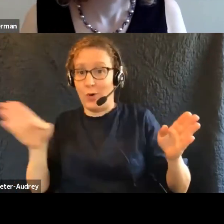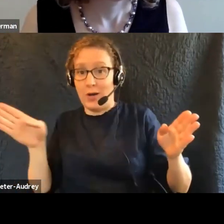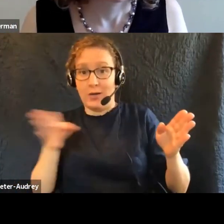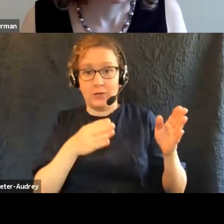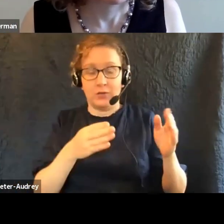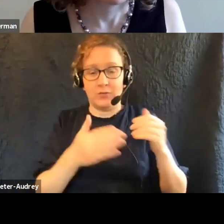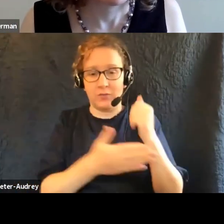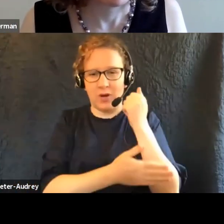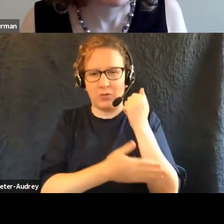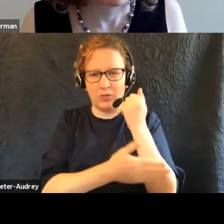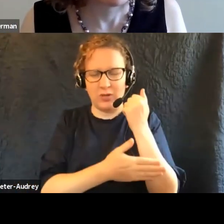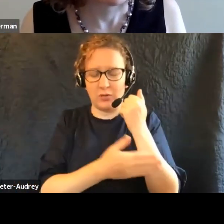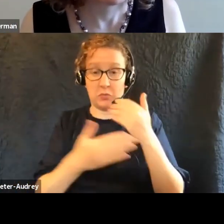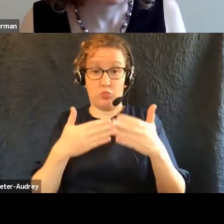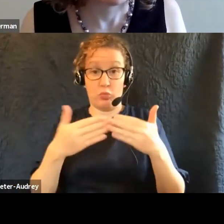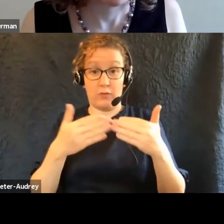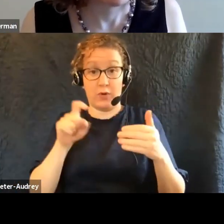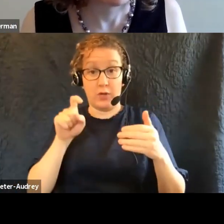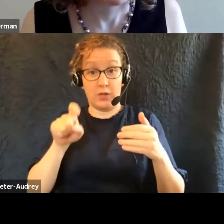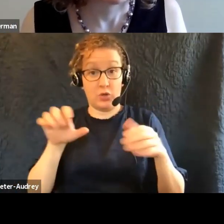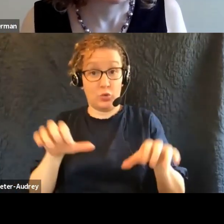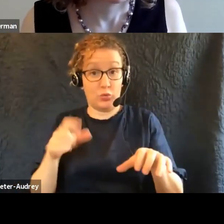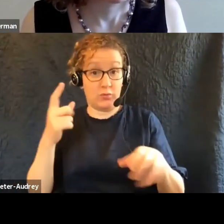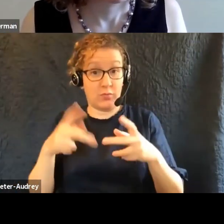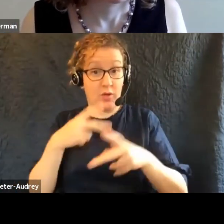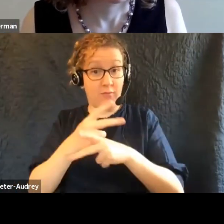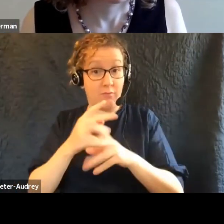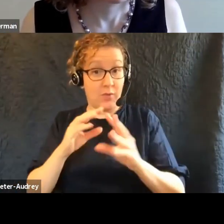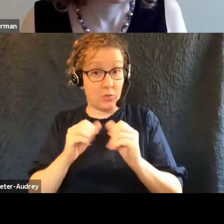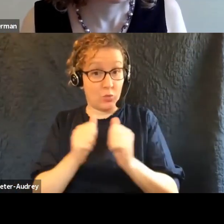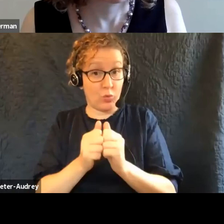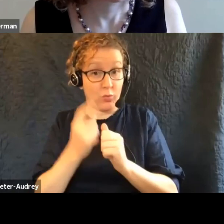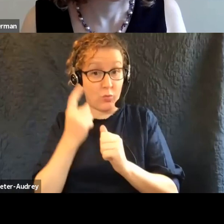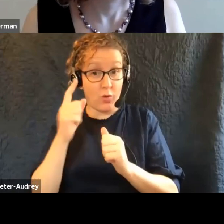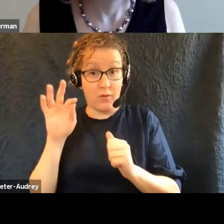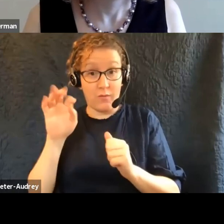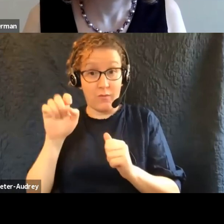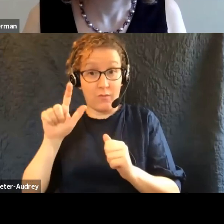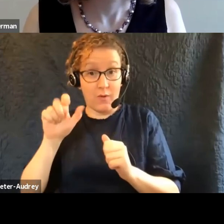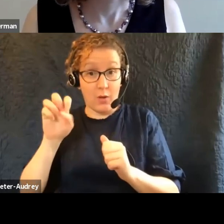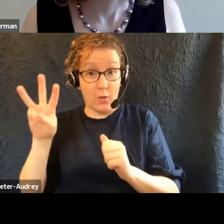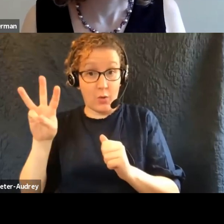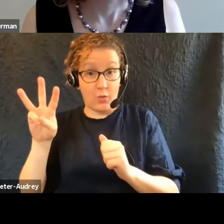need to do some kind of meeting with one of our Fellows I try and find out what they can access first